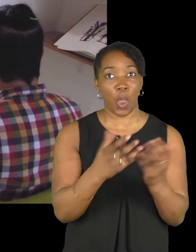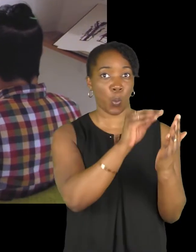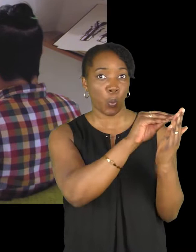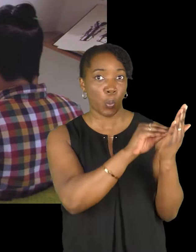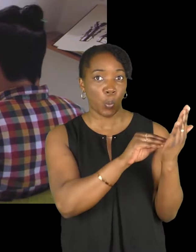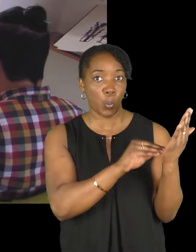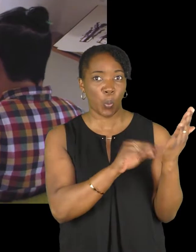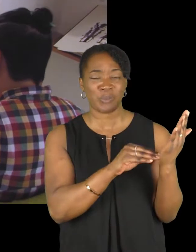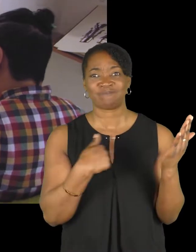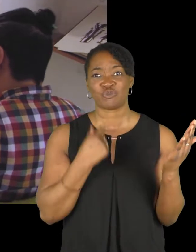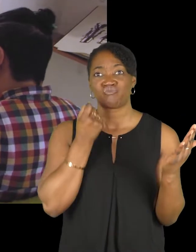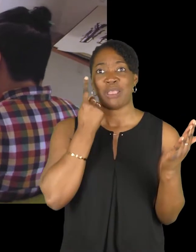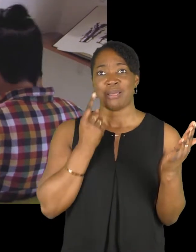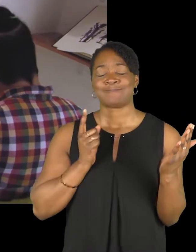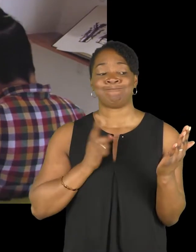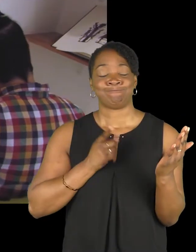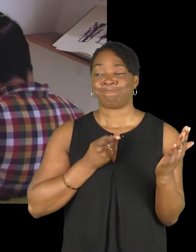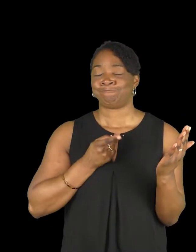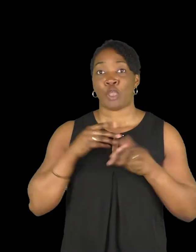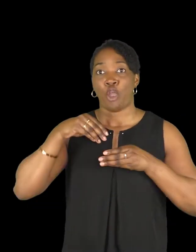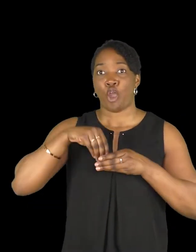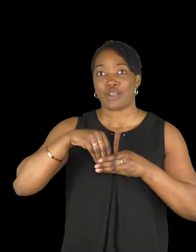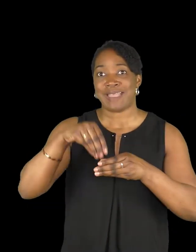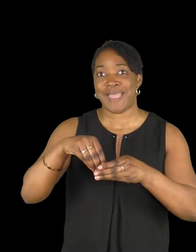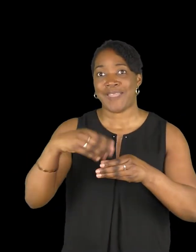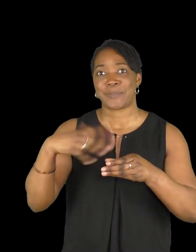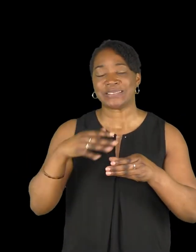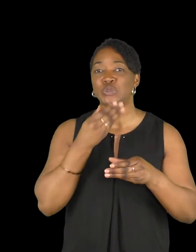and how it was framed, you know, because that's what we also realised within the archives that